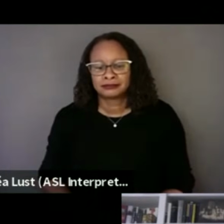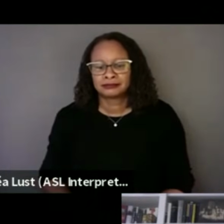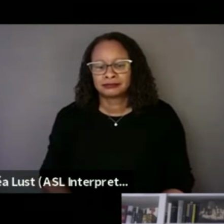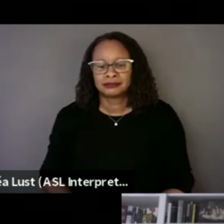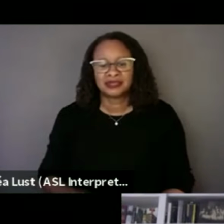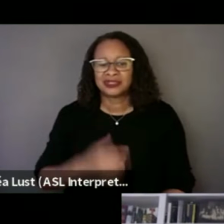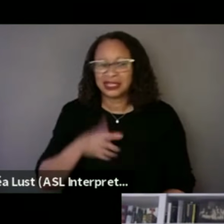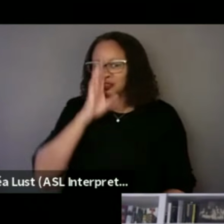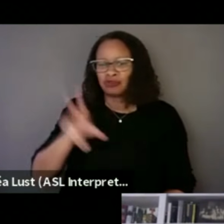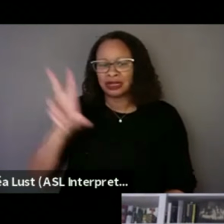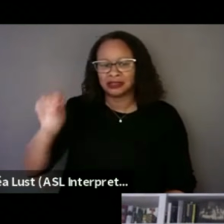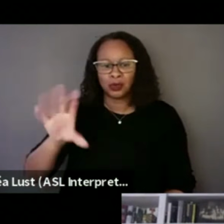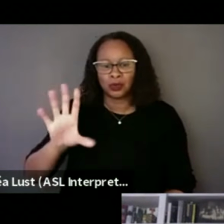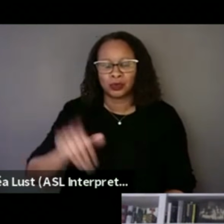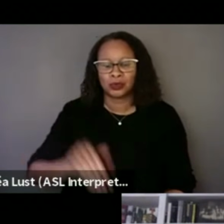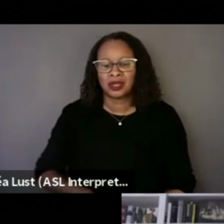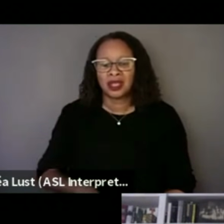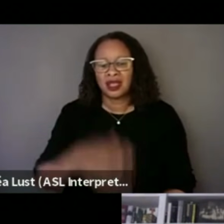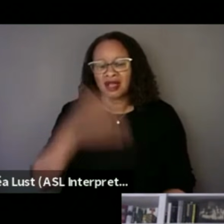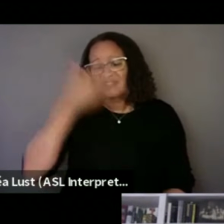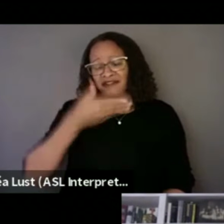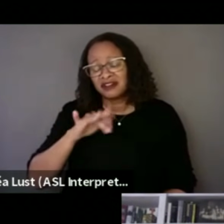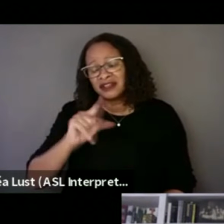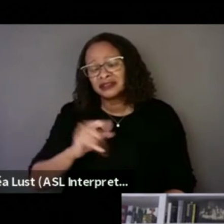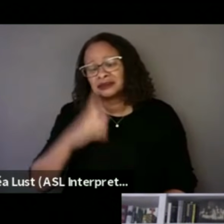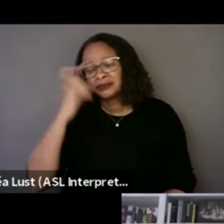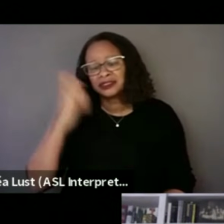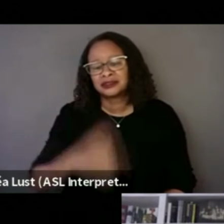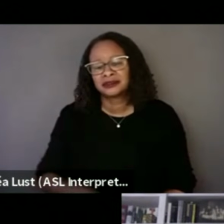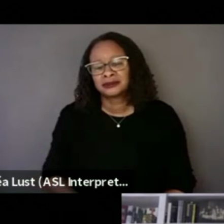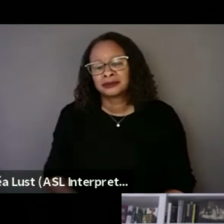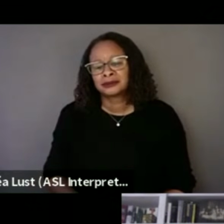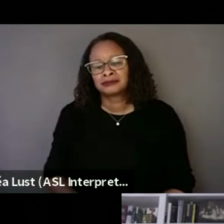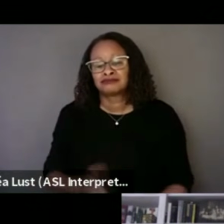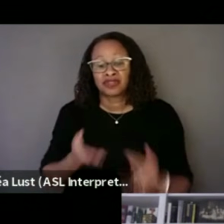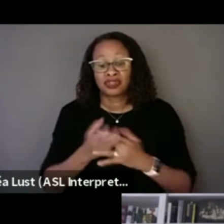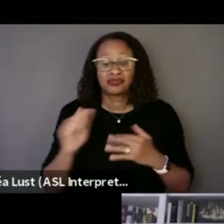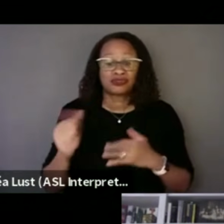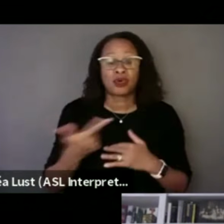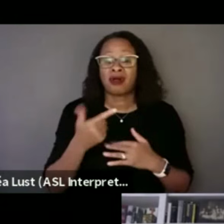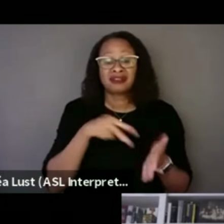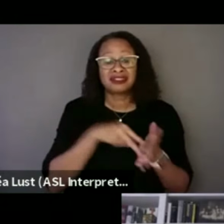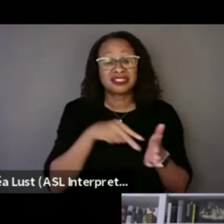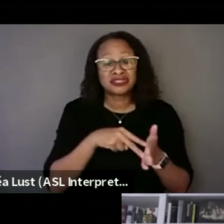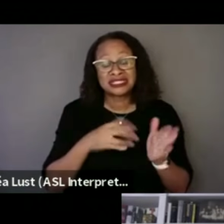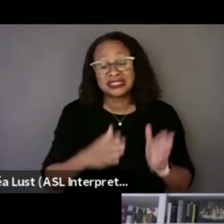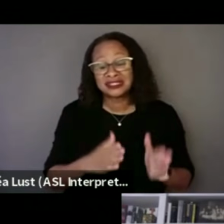They're just on the face of it, because through all this Syrian tragedy,